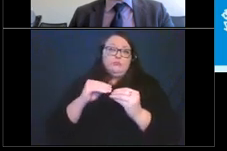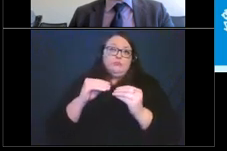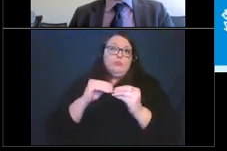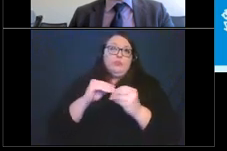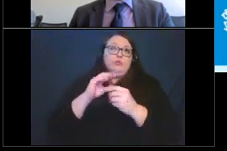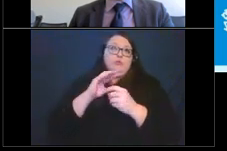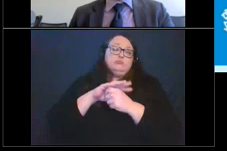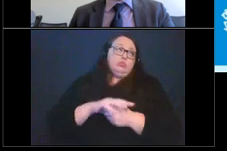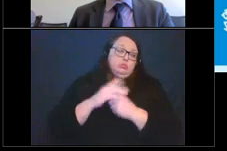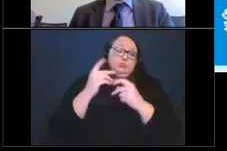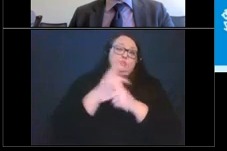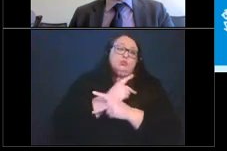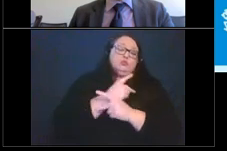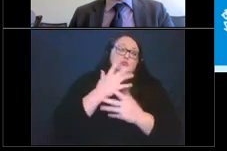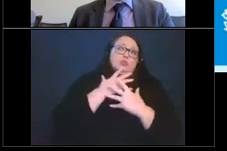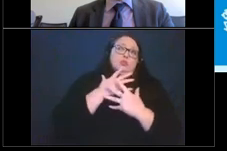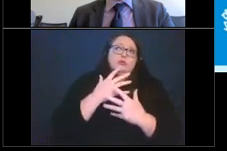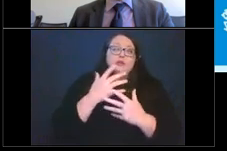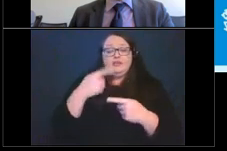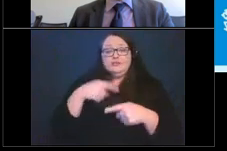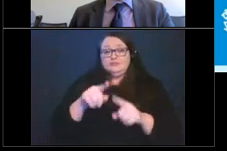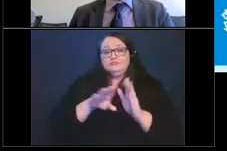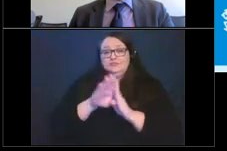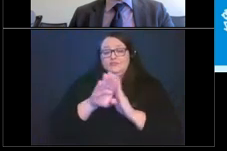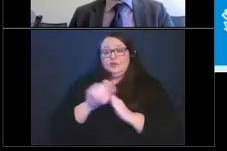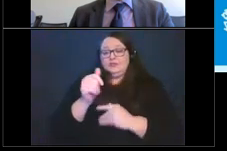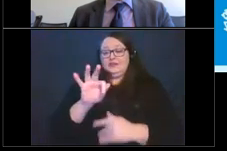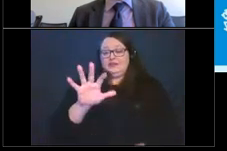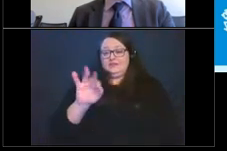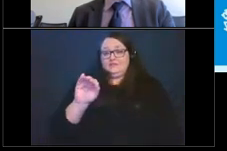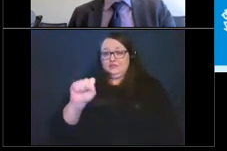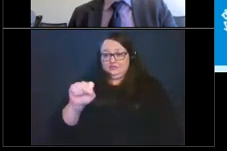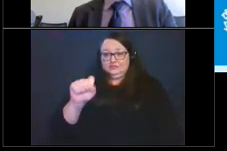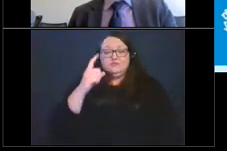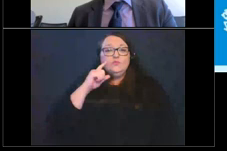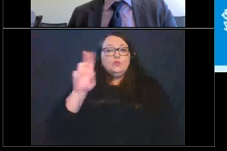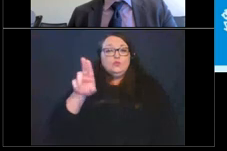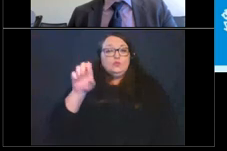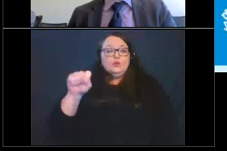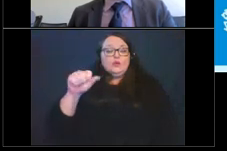temperature was developed in the 1950s by the US military, specifically for helping individuals